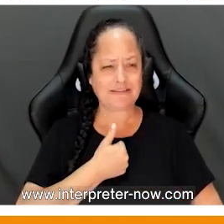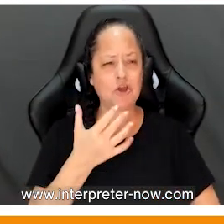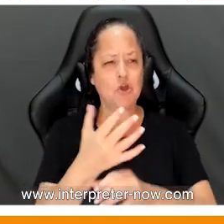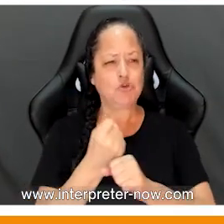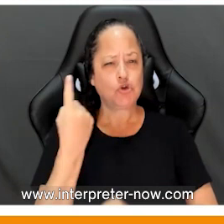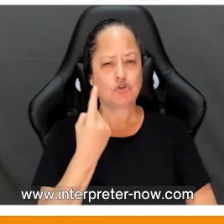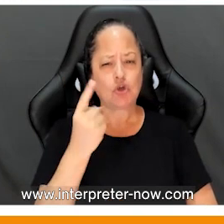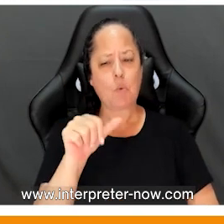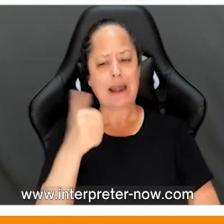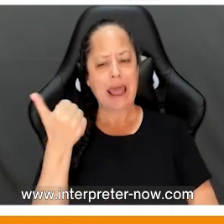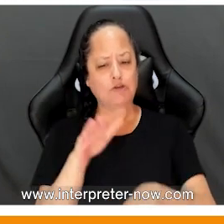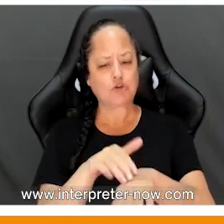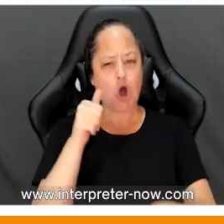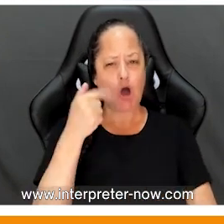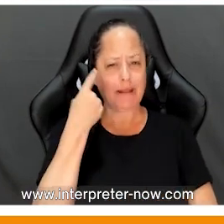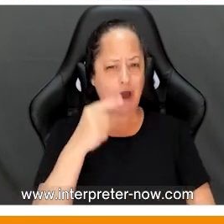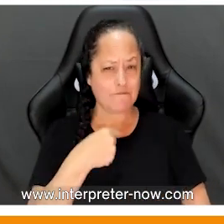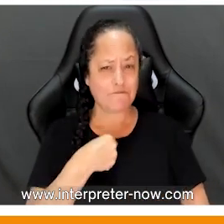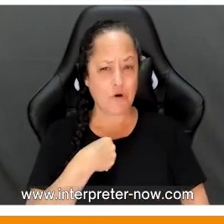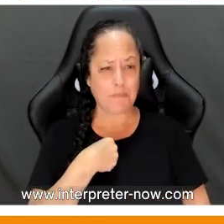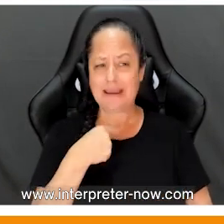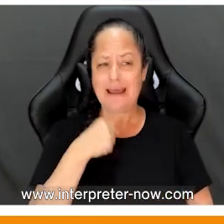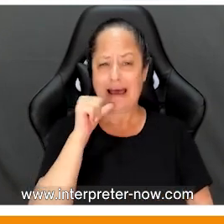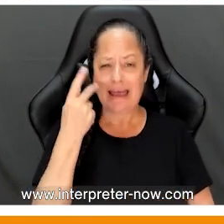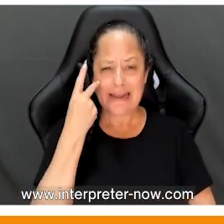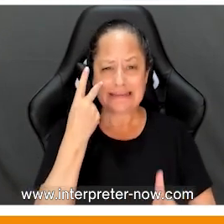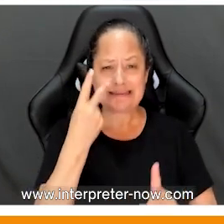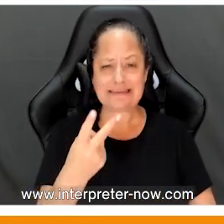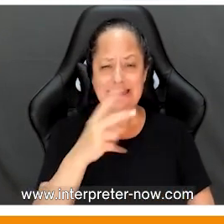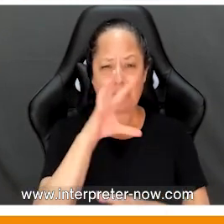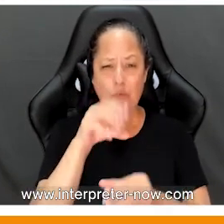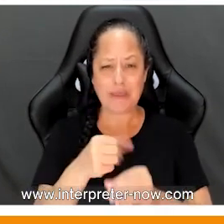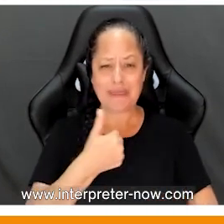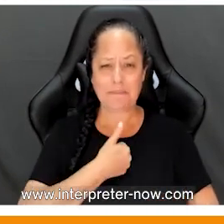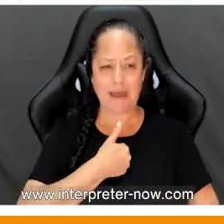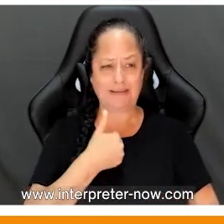Some people were like, it took someone else to call it out for me, because I didn't see it in myself.